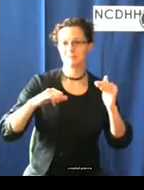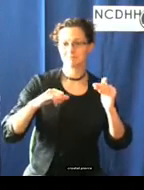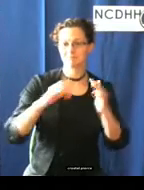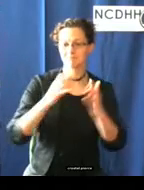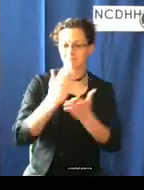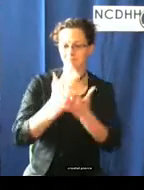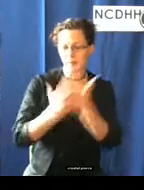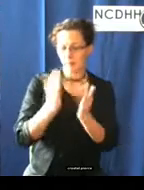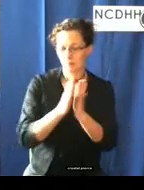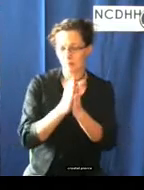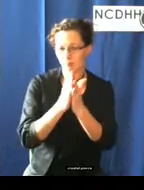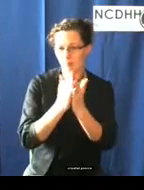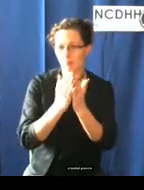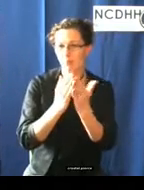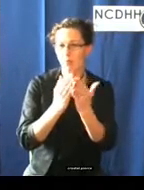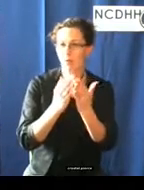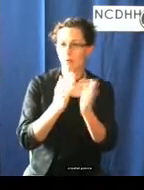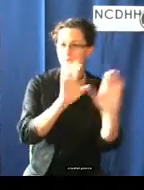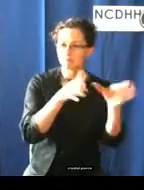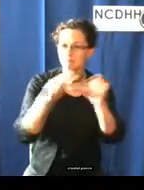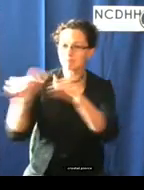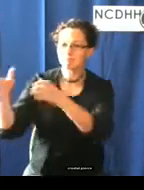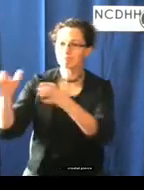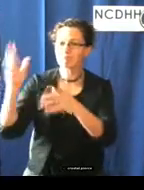HAVE A GREAT DAY AND I LOOK FORWARD TO SEEING YOU SOON